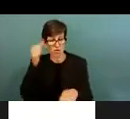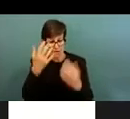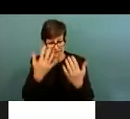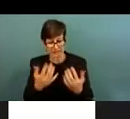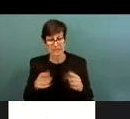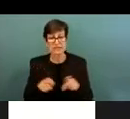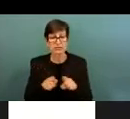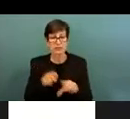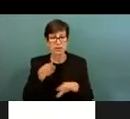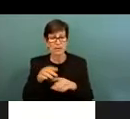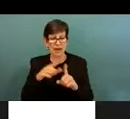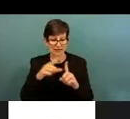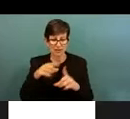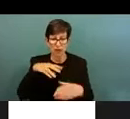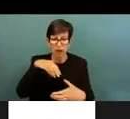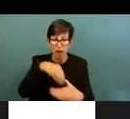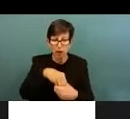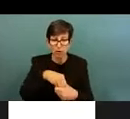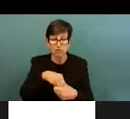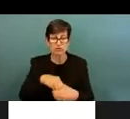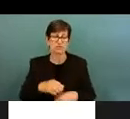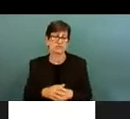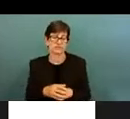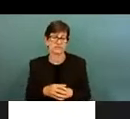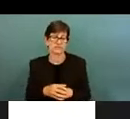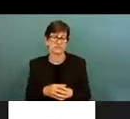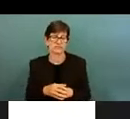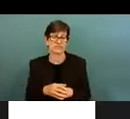inclusion outcomes in their particular populations.